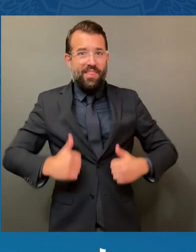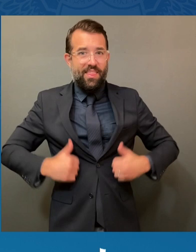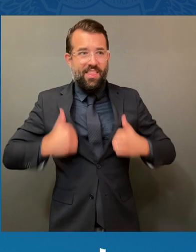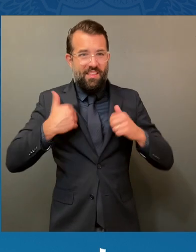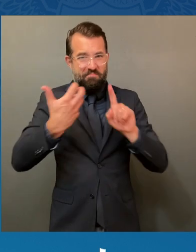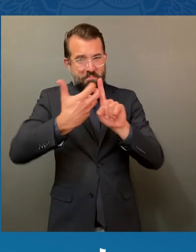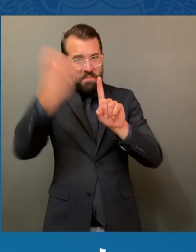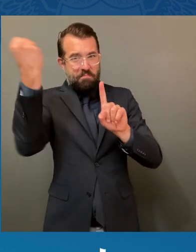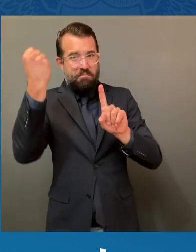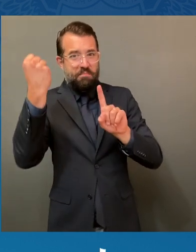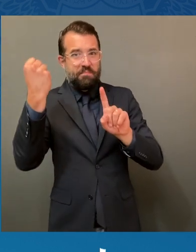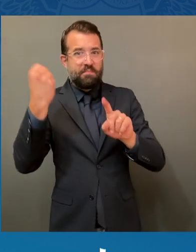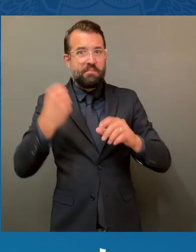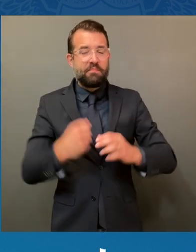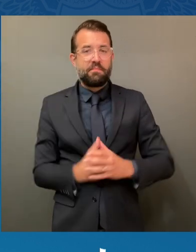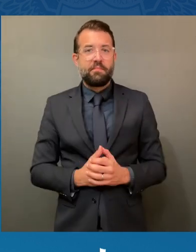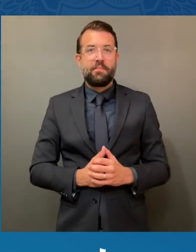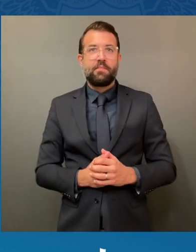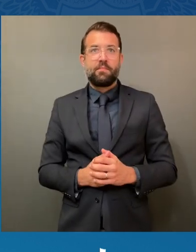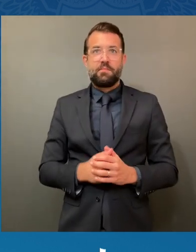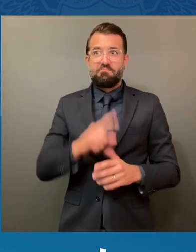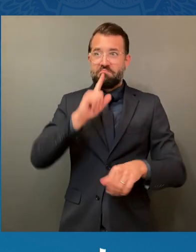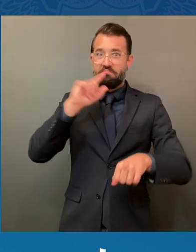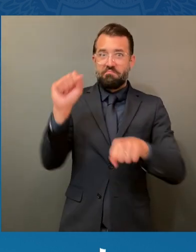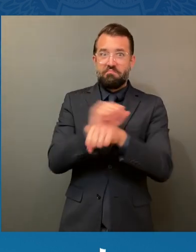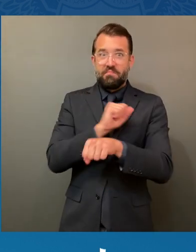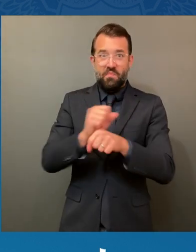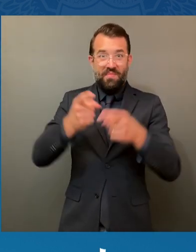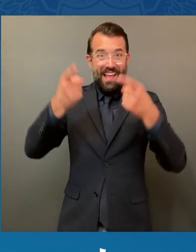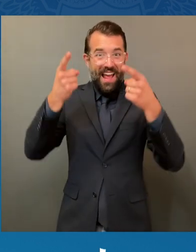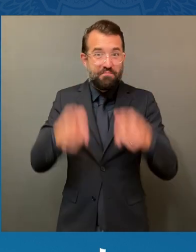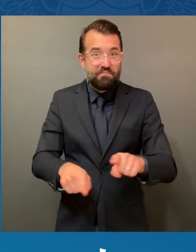That just happened. That just happened.